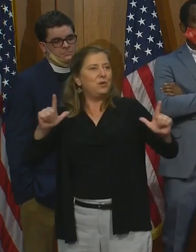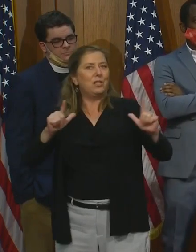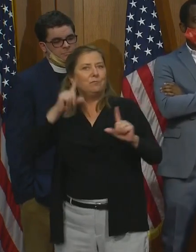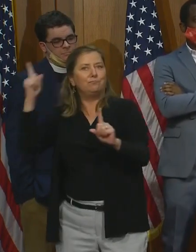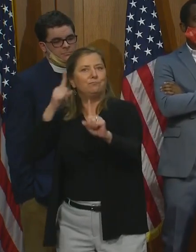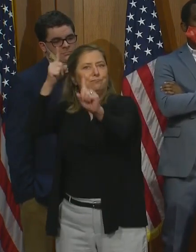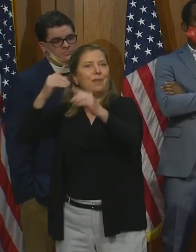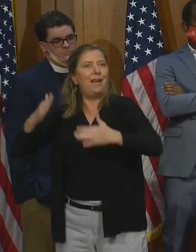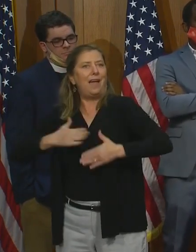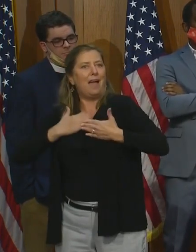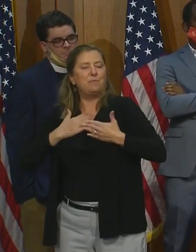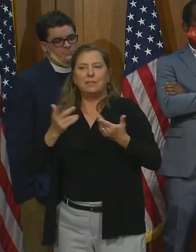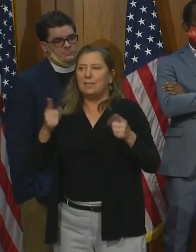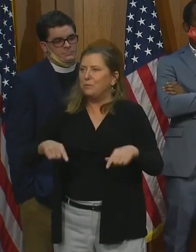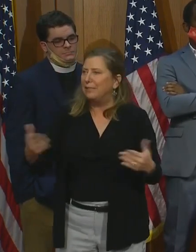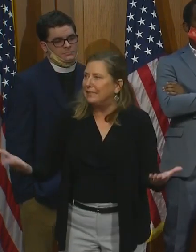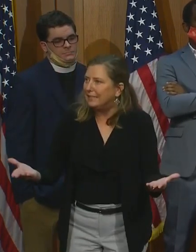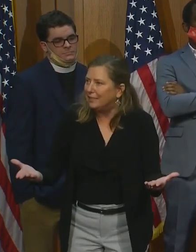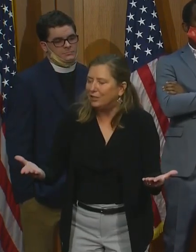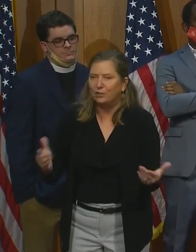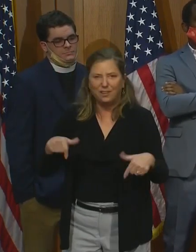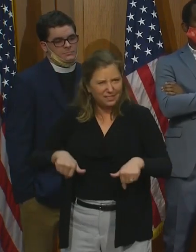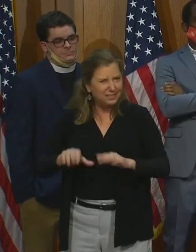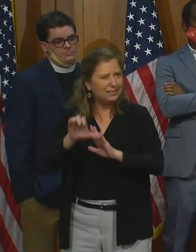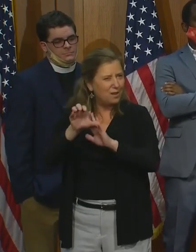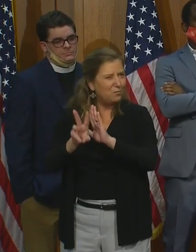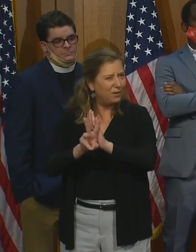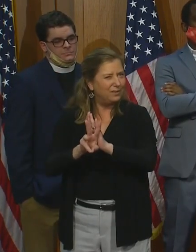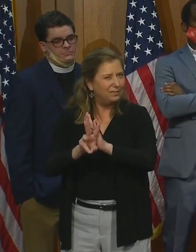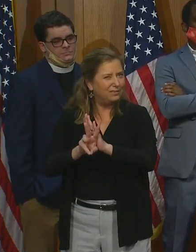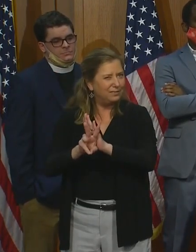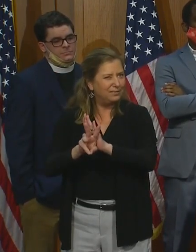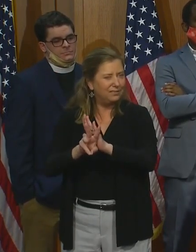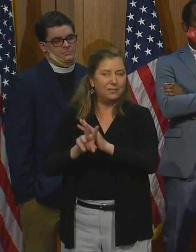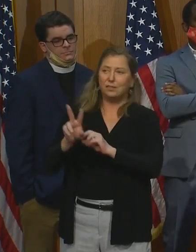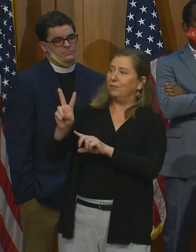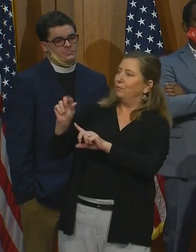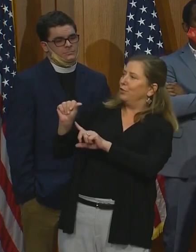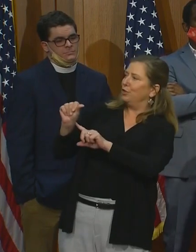LIBERTY AND THE PURSUIT OF